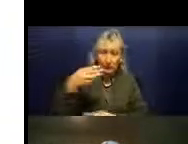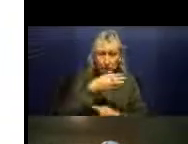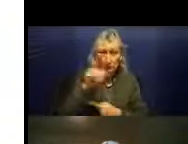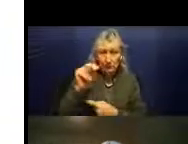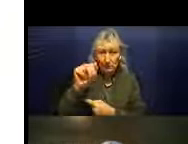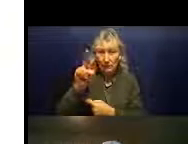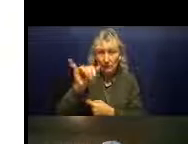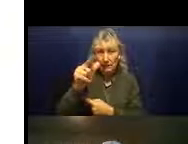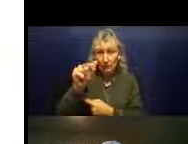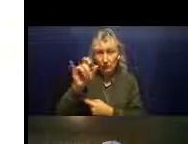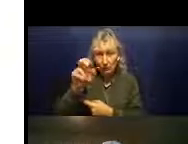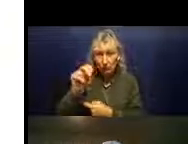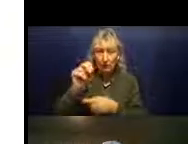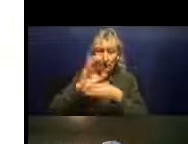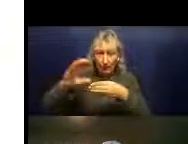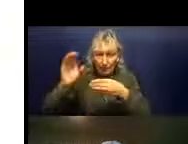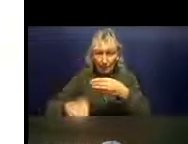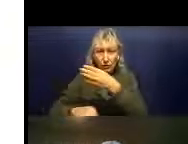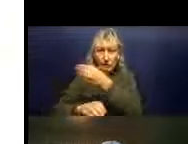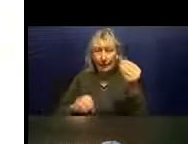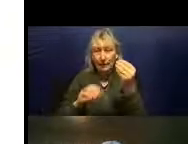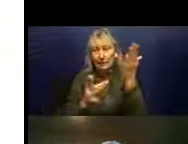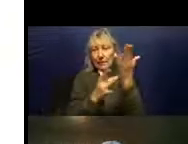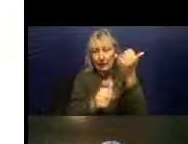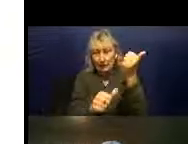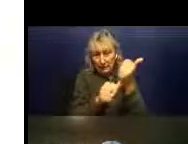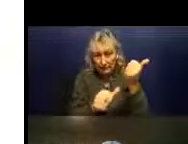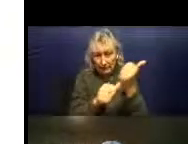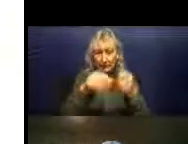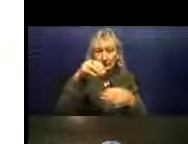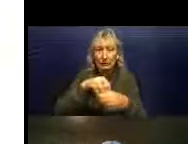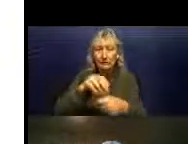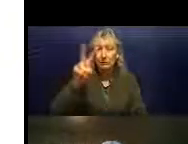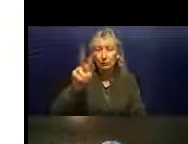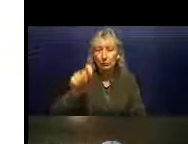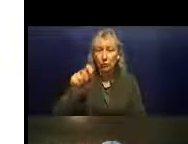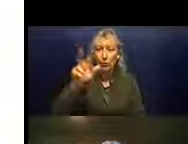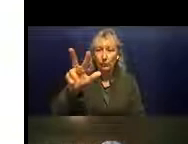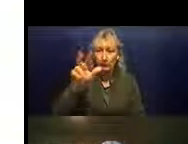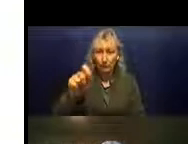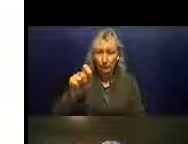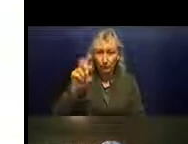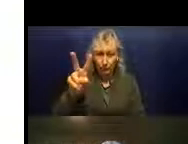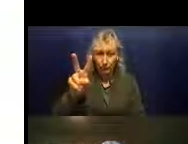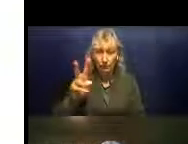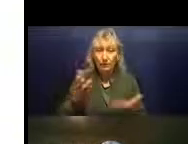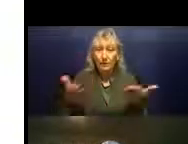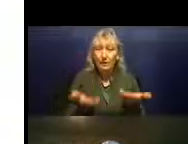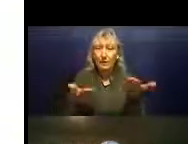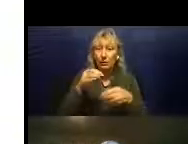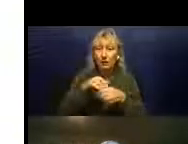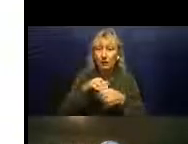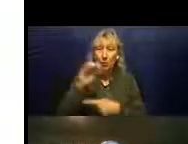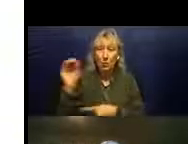Okay. The minimum qualifications existing capacity to provide at least one of the services along the free tax support continuum and fall into the categories of tax navigation completion and technical assistance this outlined